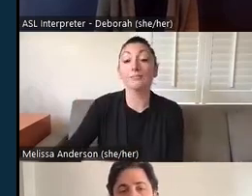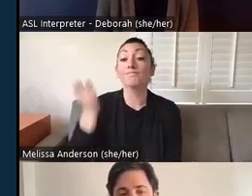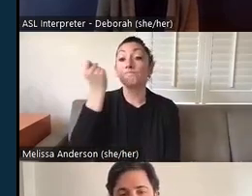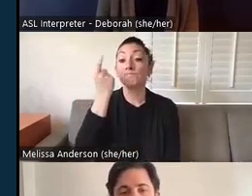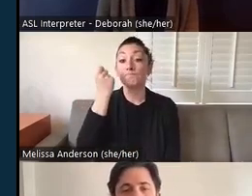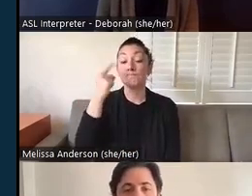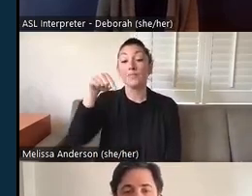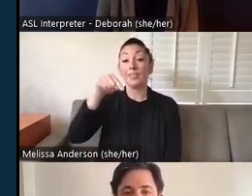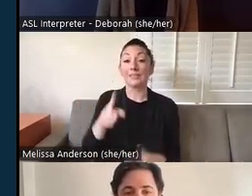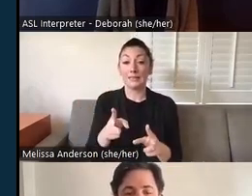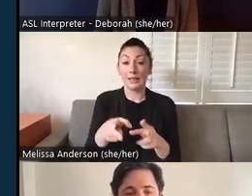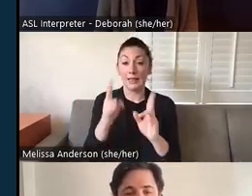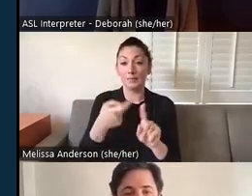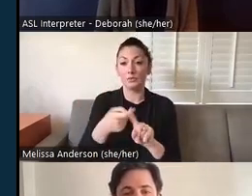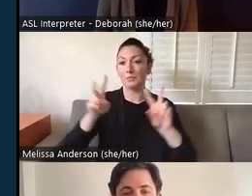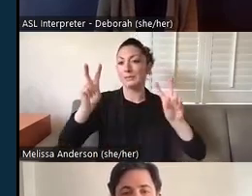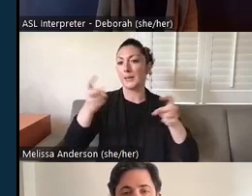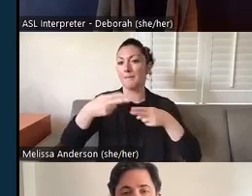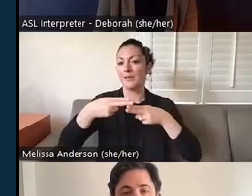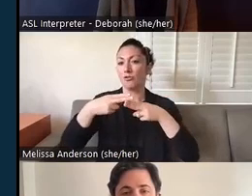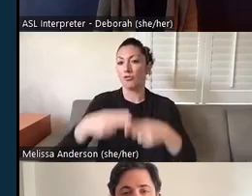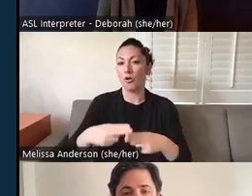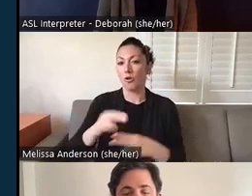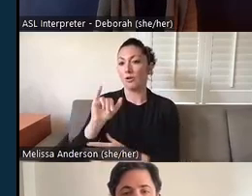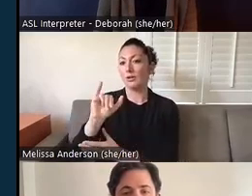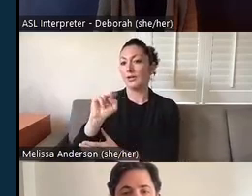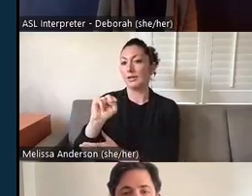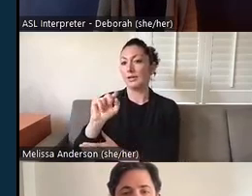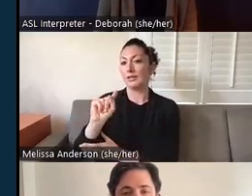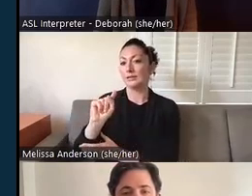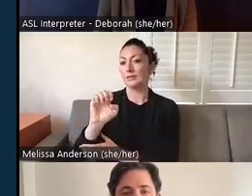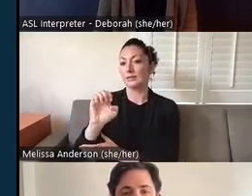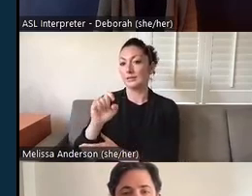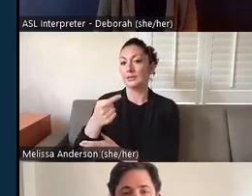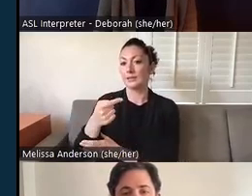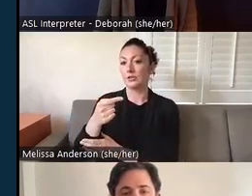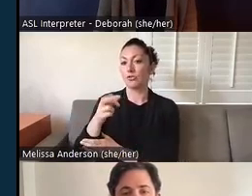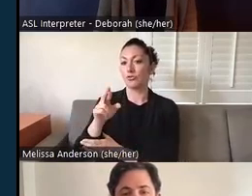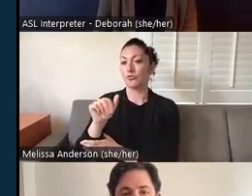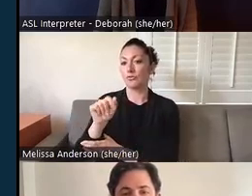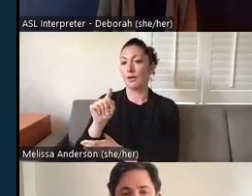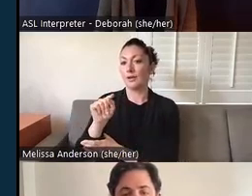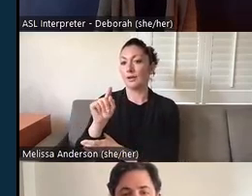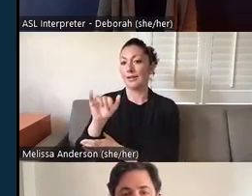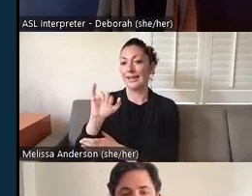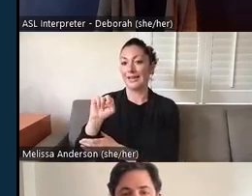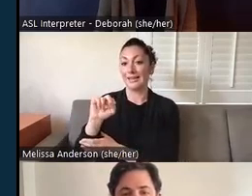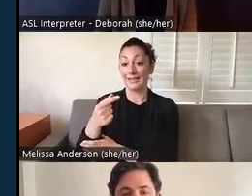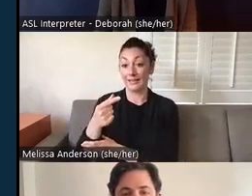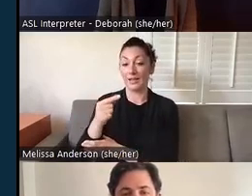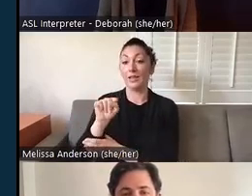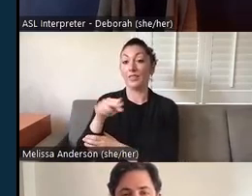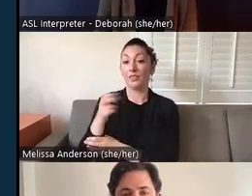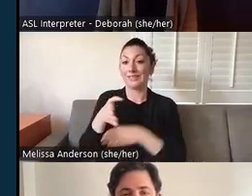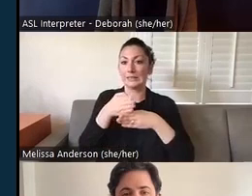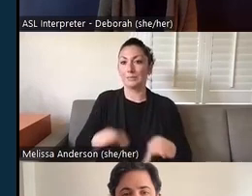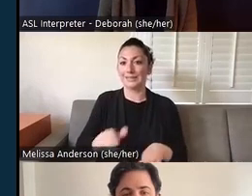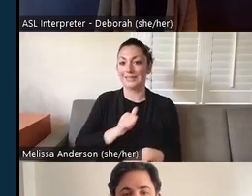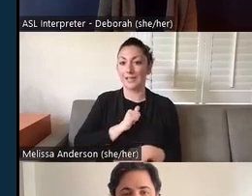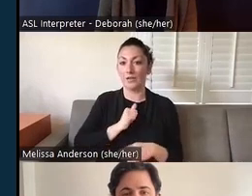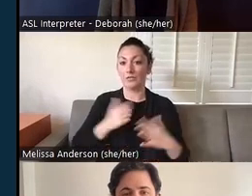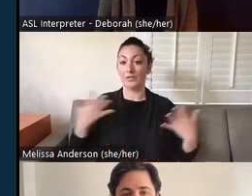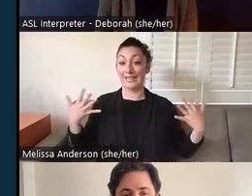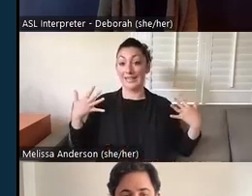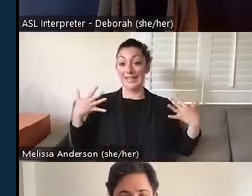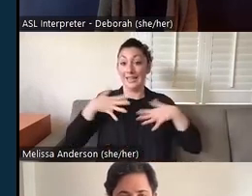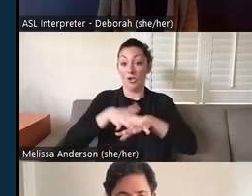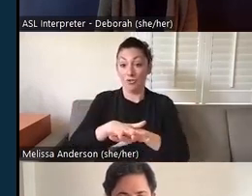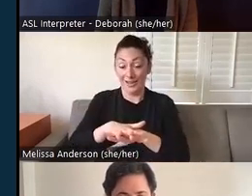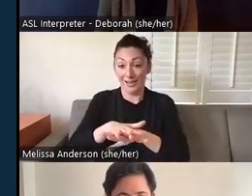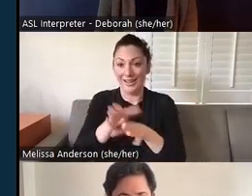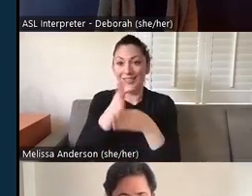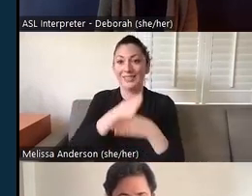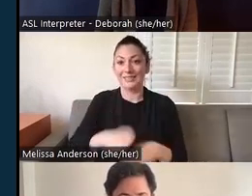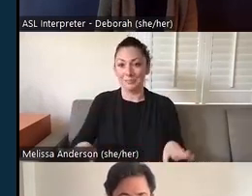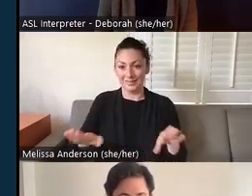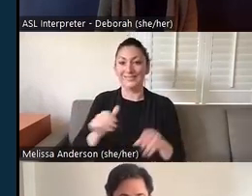what our work looks like. This clip is from a title is - integrate - sorry, the title